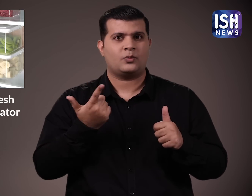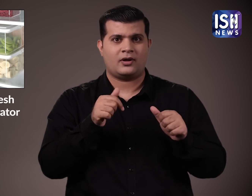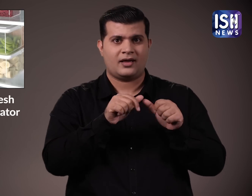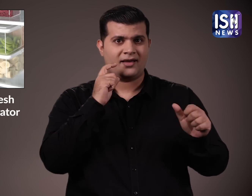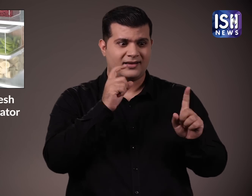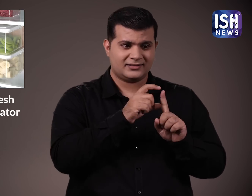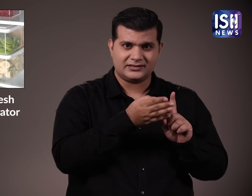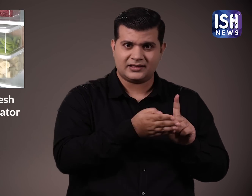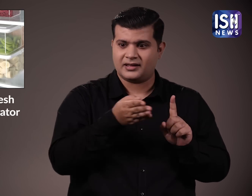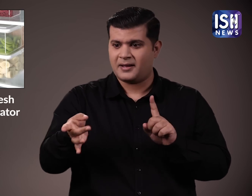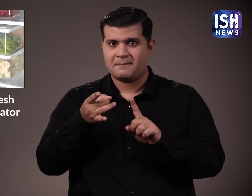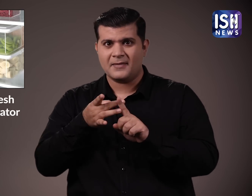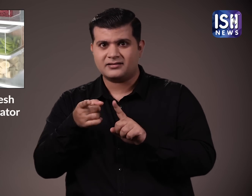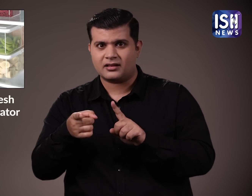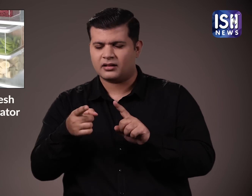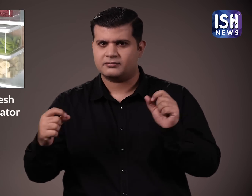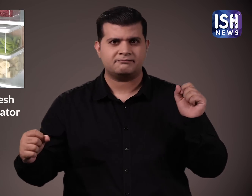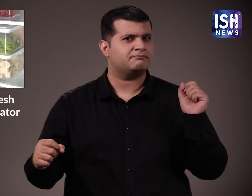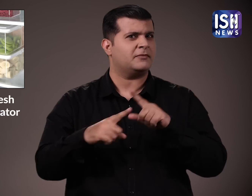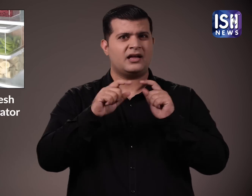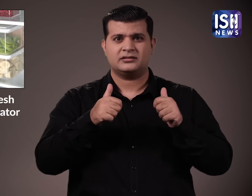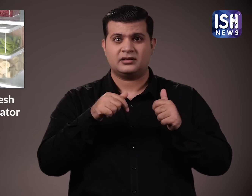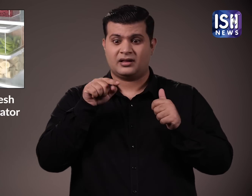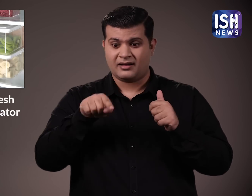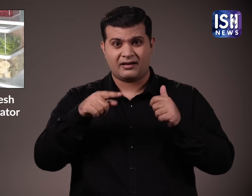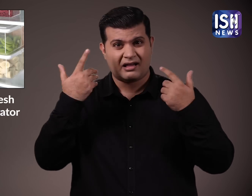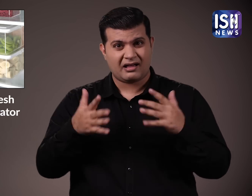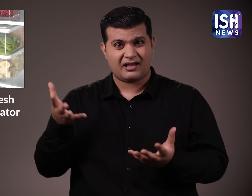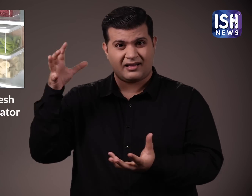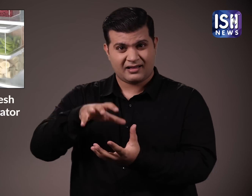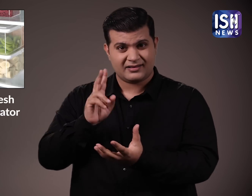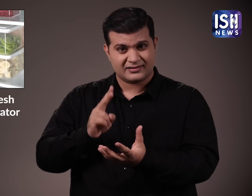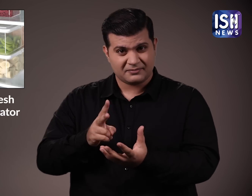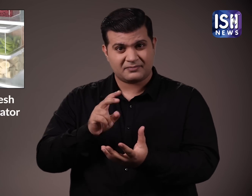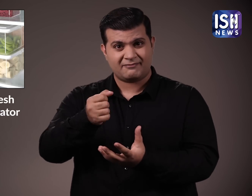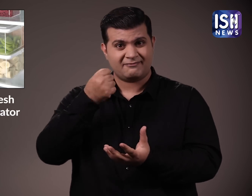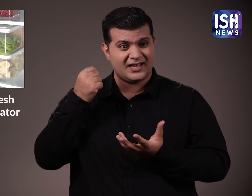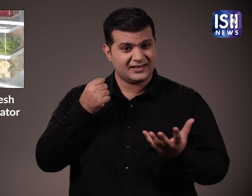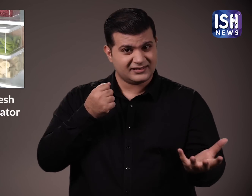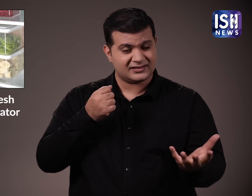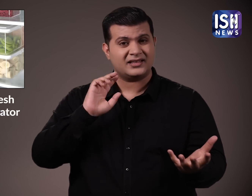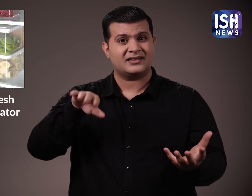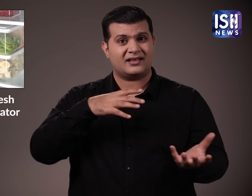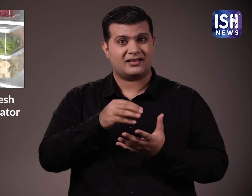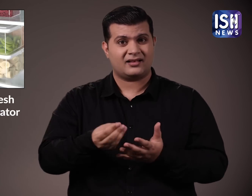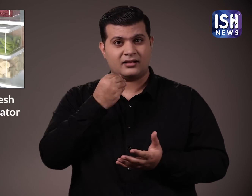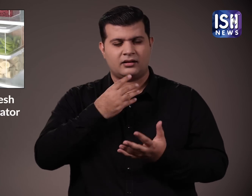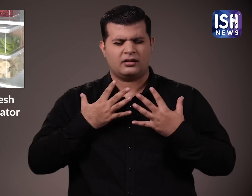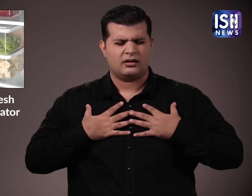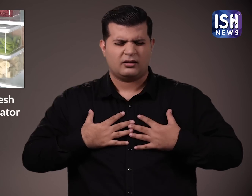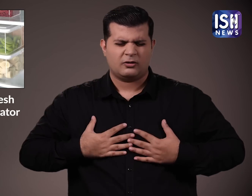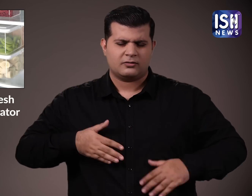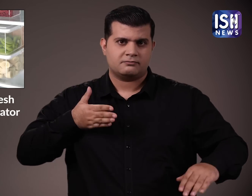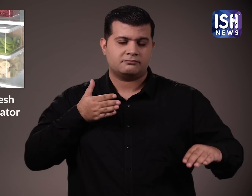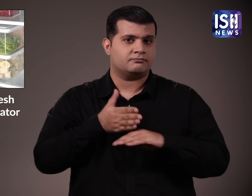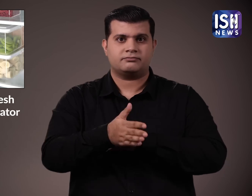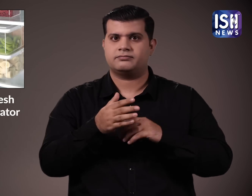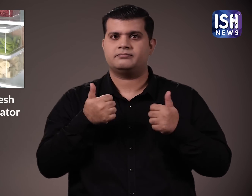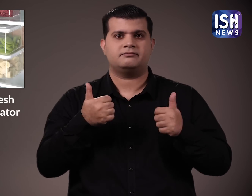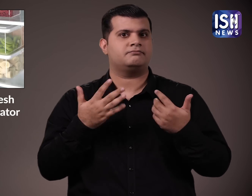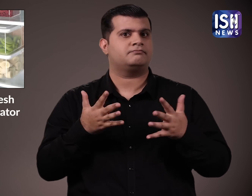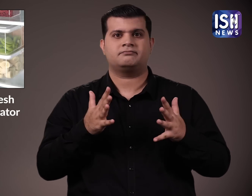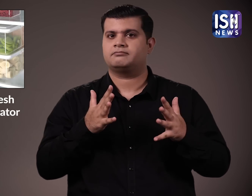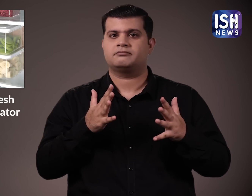because the acid reacts with the metal and can make the food toxic and unhealthy for consumption.